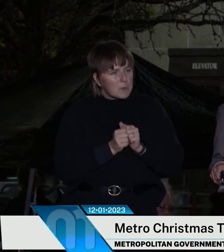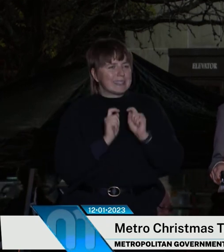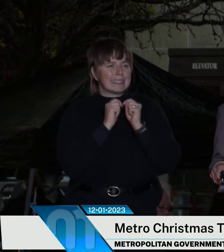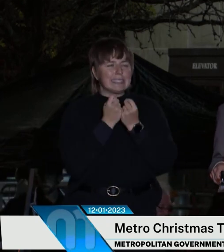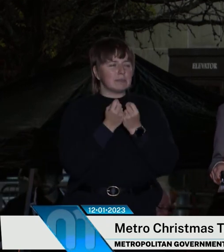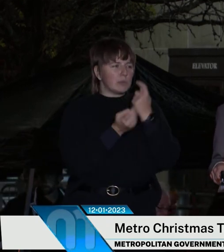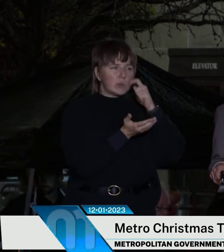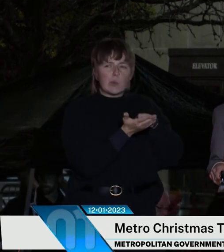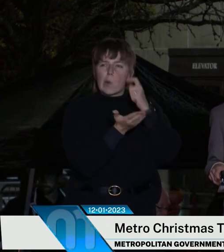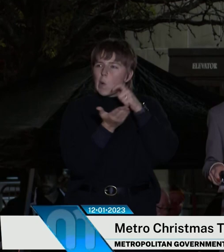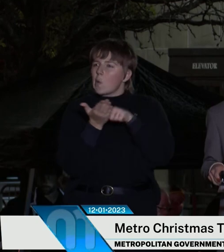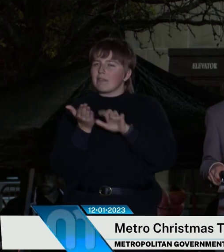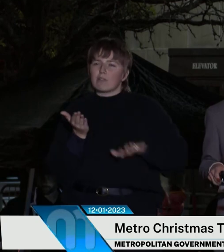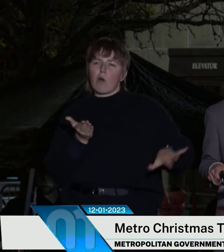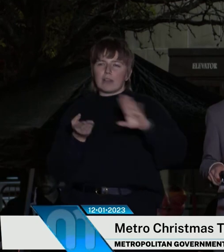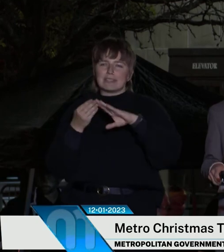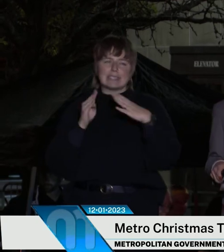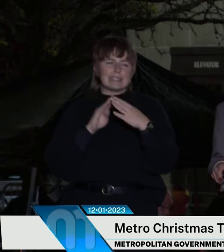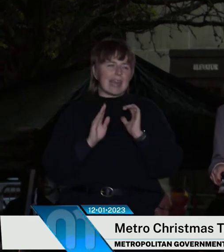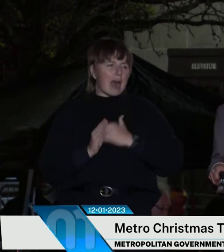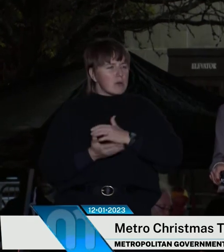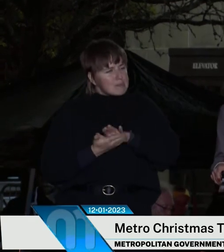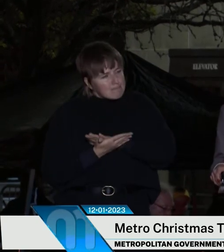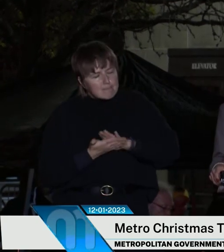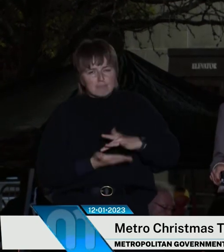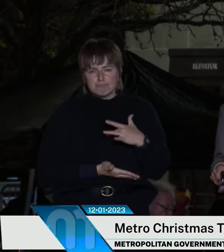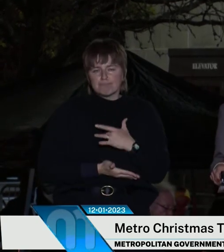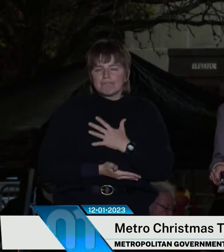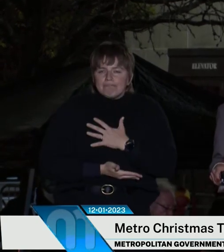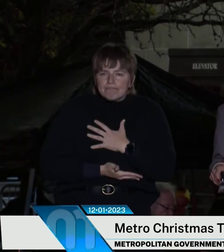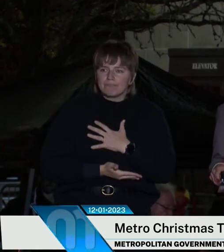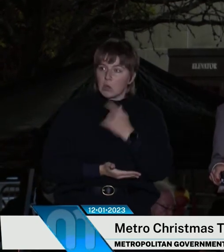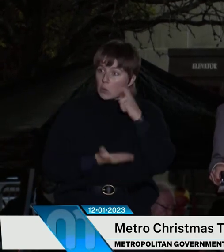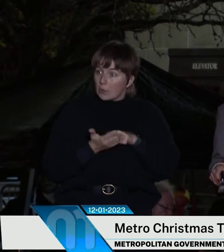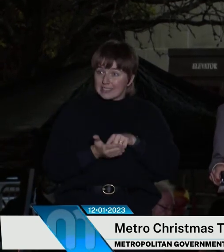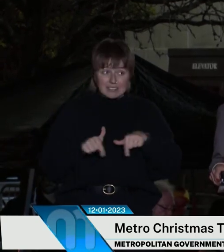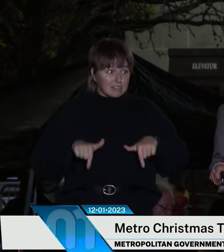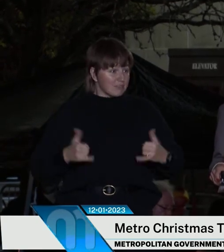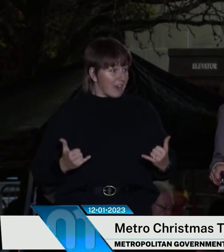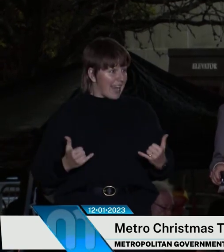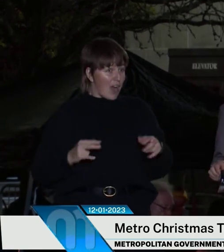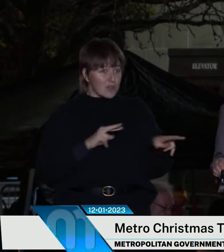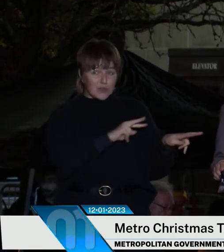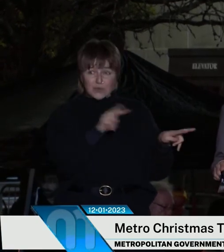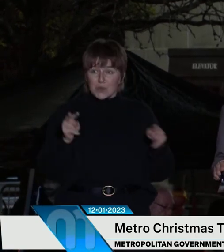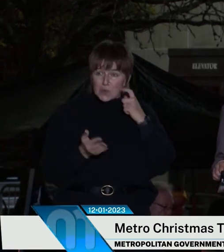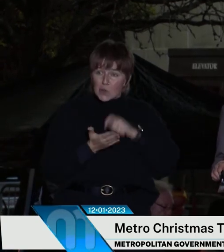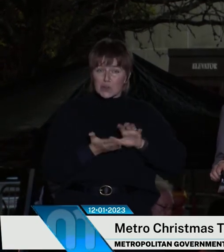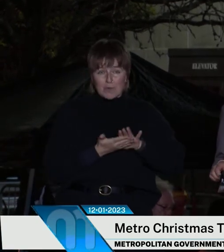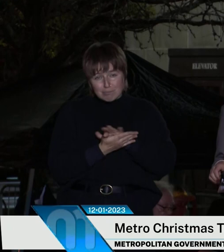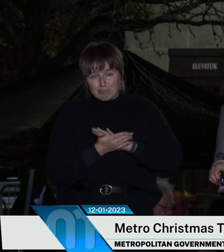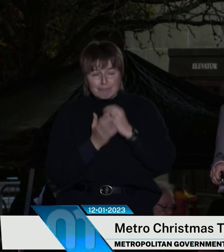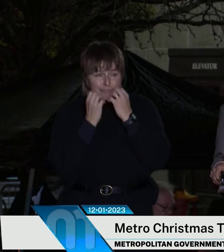THERE WITH OUR TEAM. UM, SEE IT ALL AROUND THE CITY AND THE